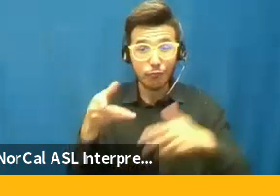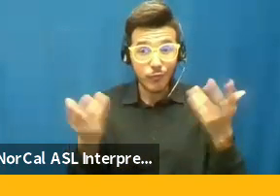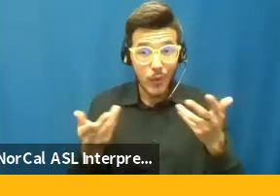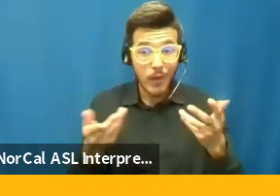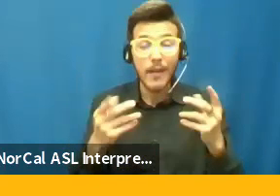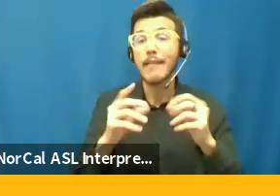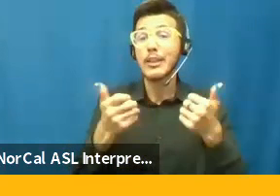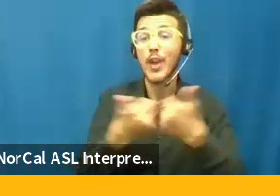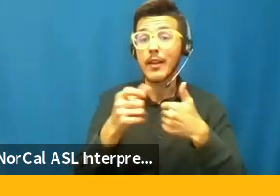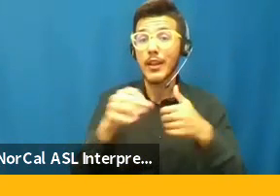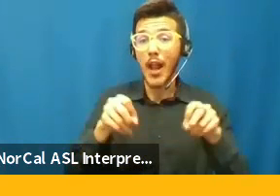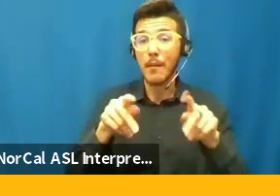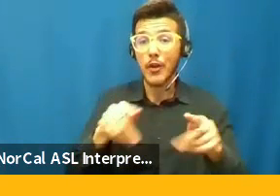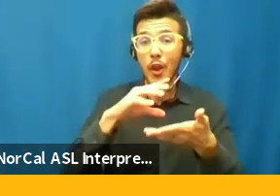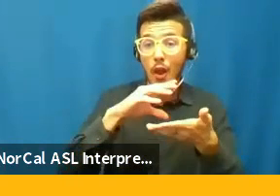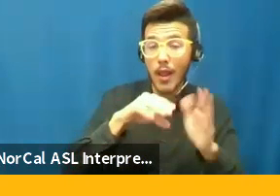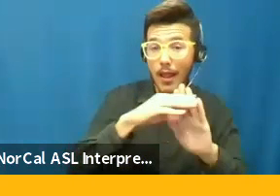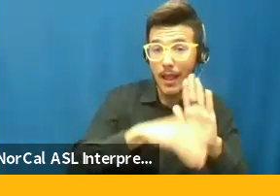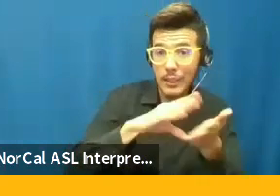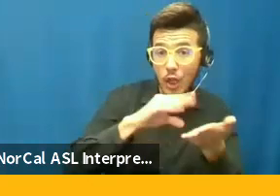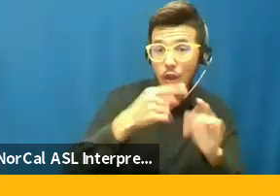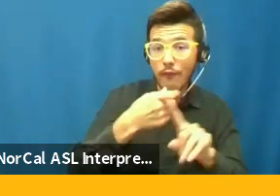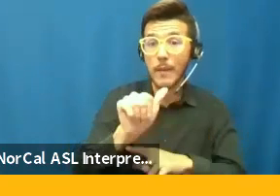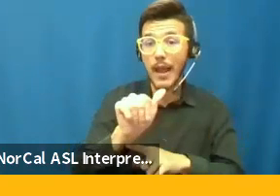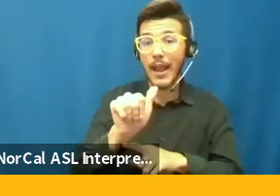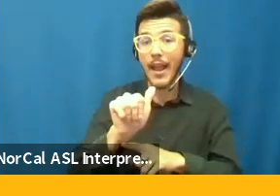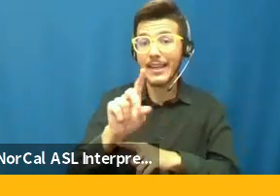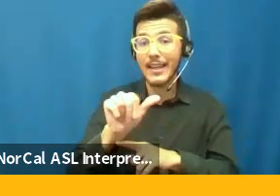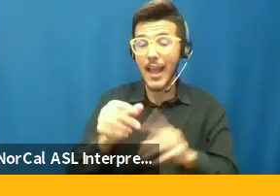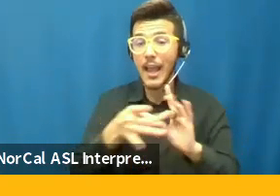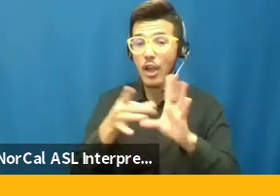and Opportunities: Lessons Learned from ADA Coordinators Working within Diverse Healthcare